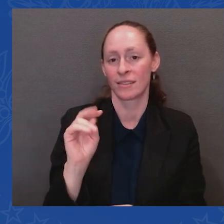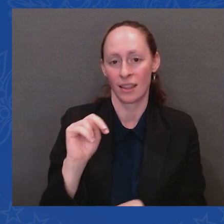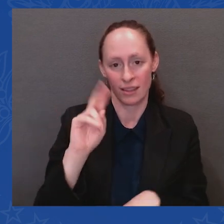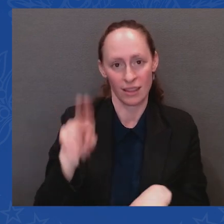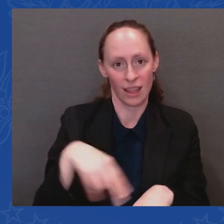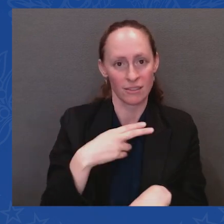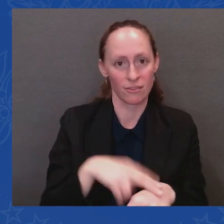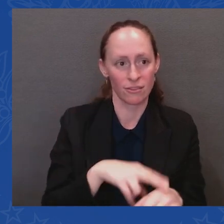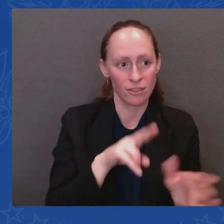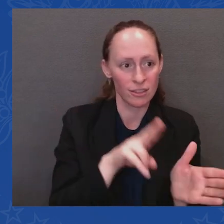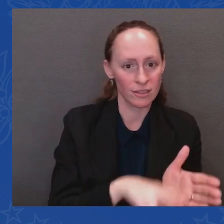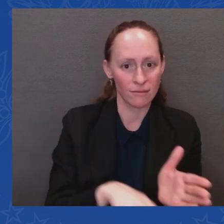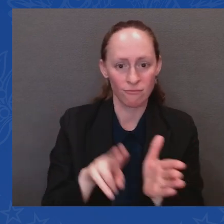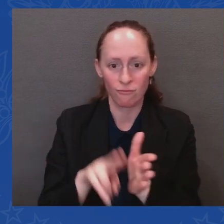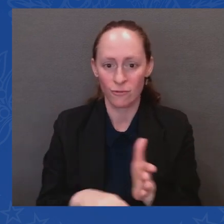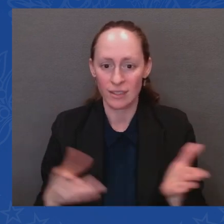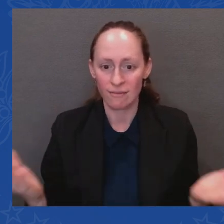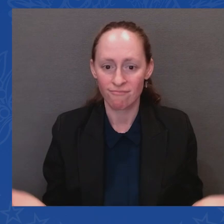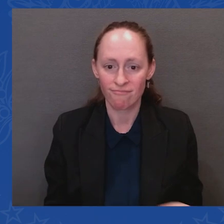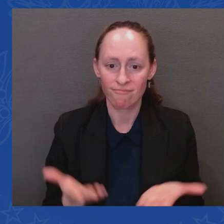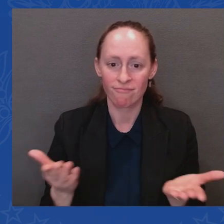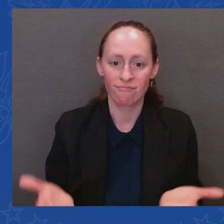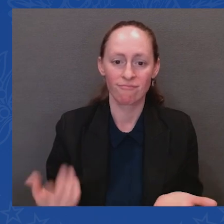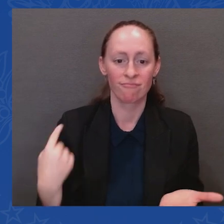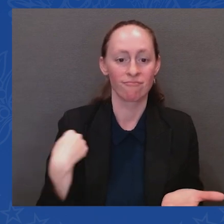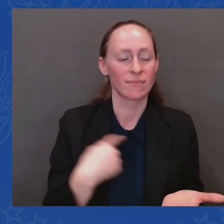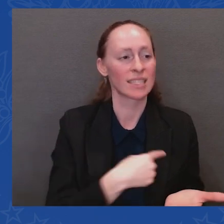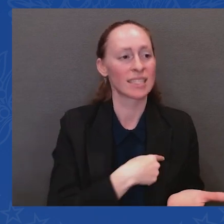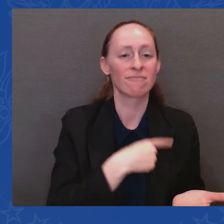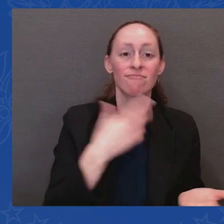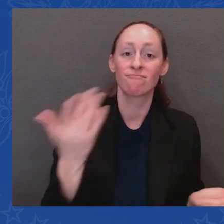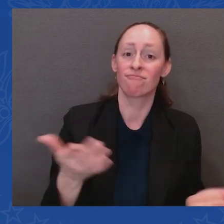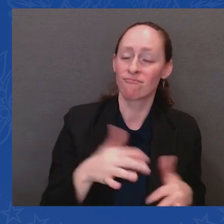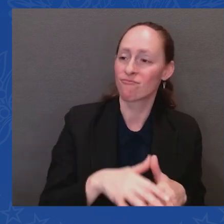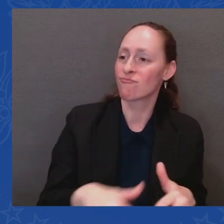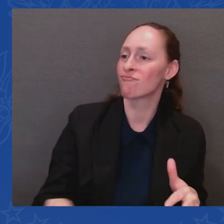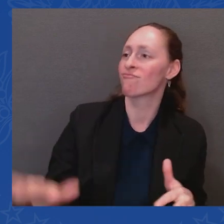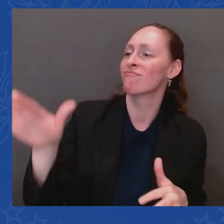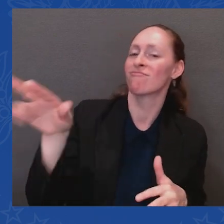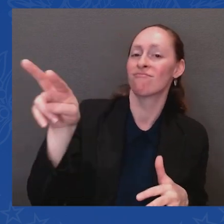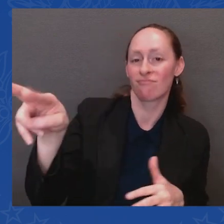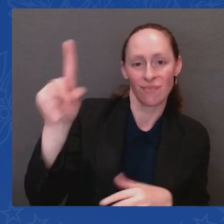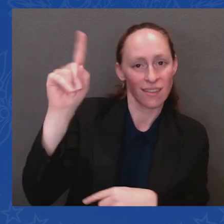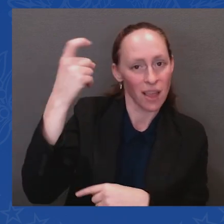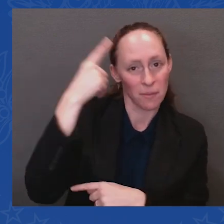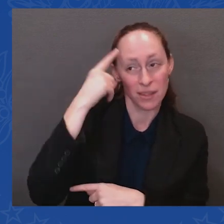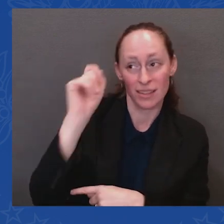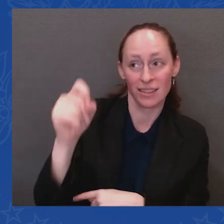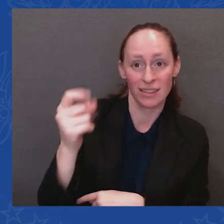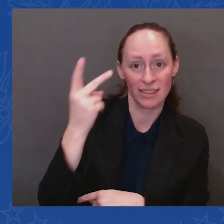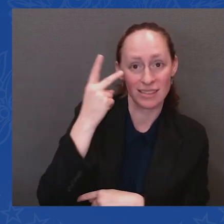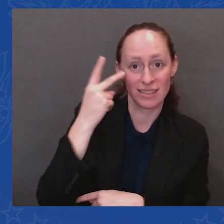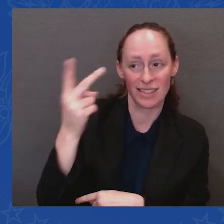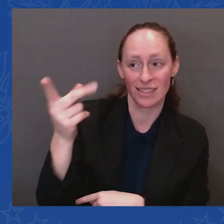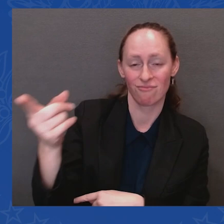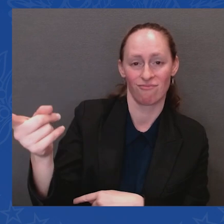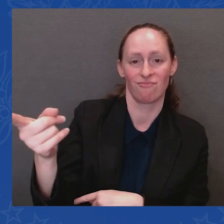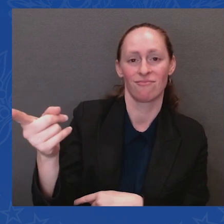With one sweep of the eye, we see the cost of freedom and the rows of marble headstones stretching into the distance,